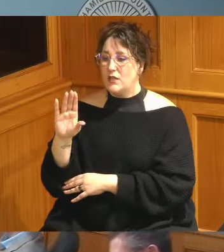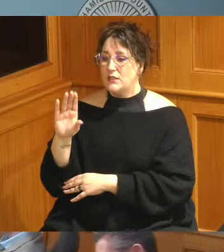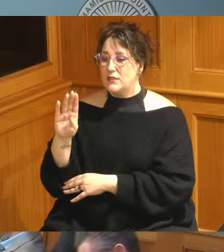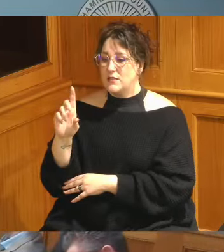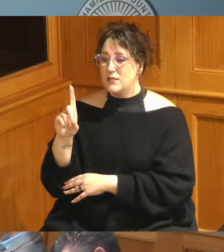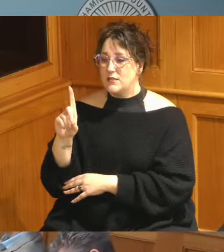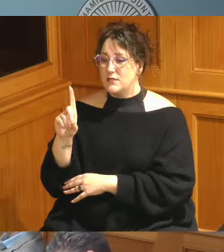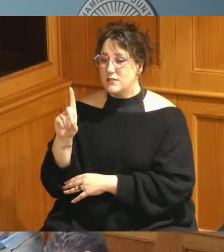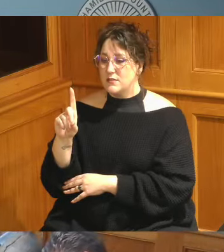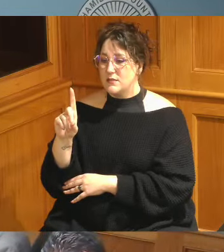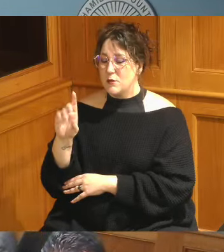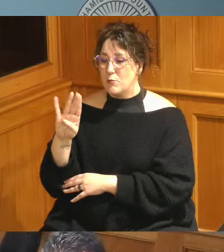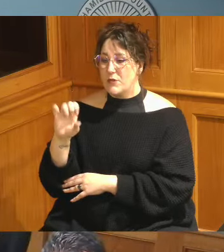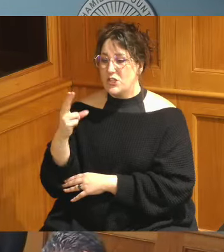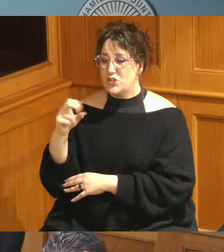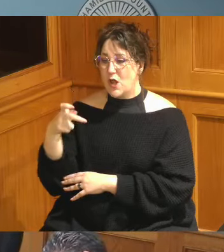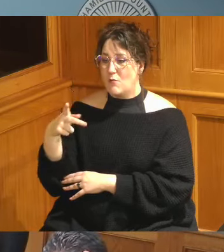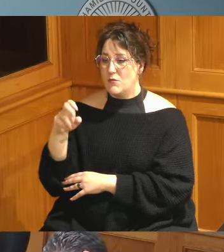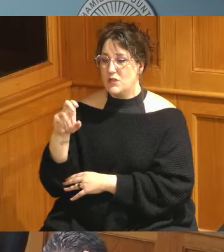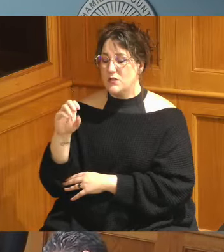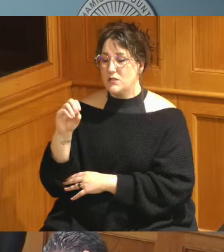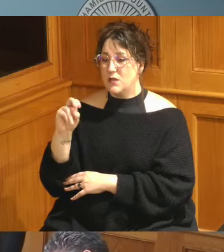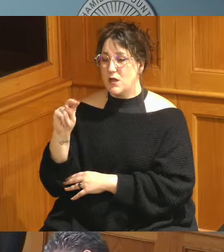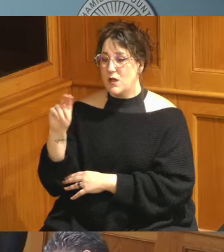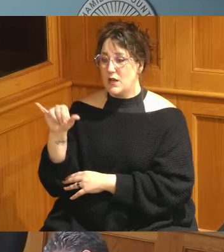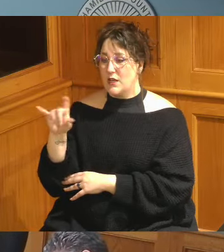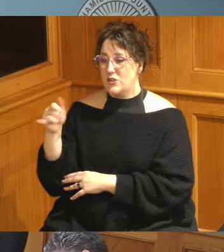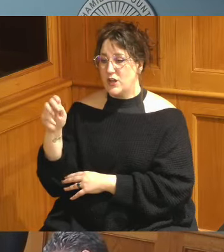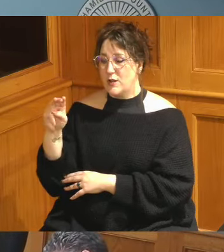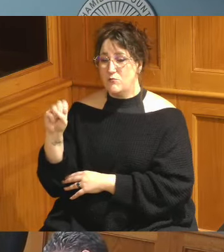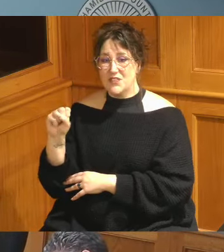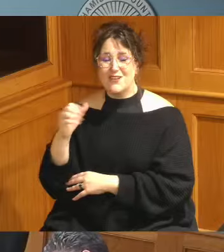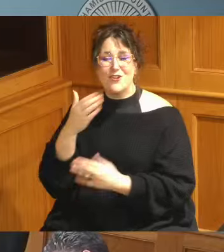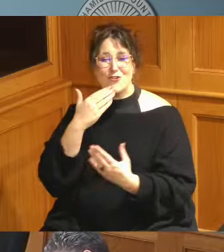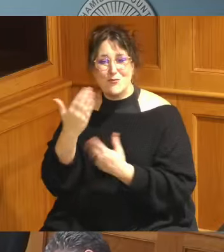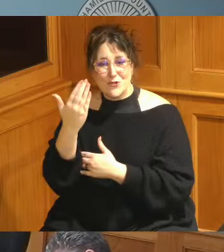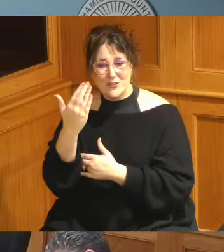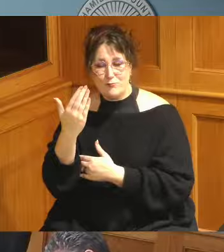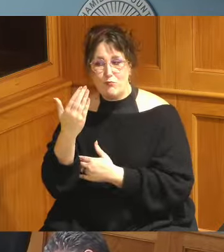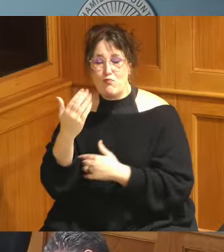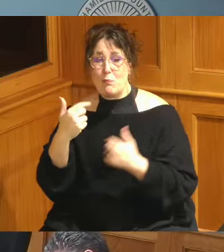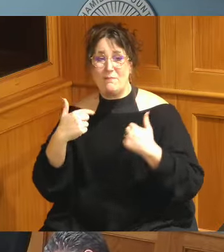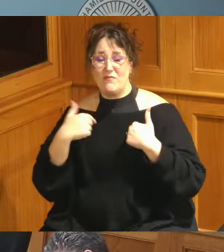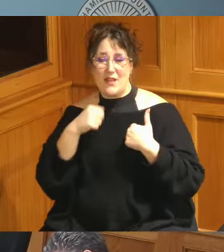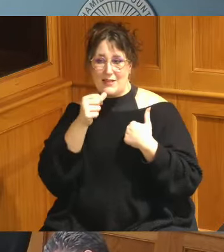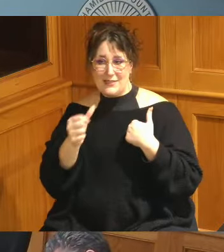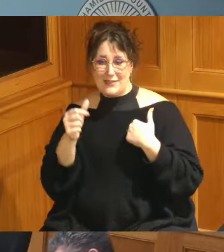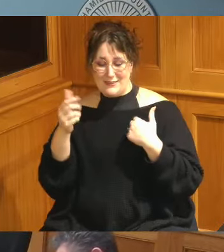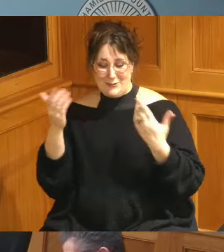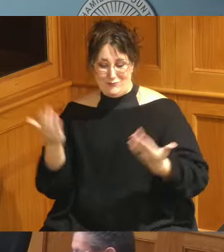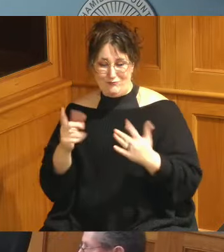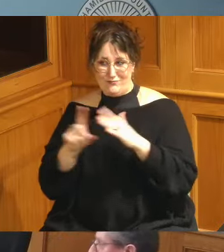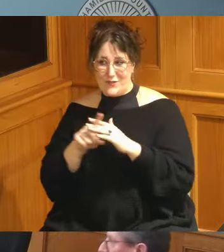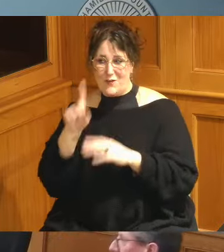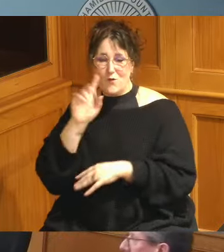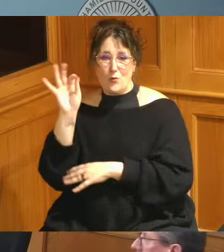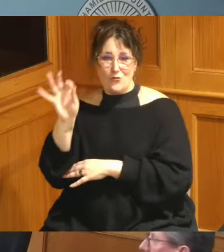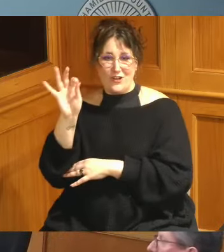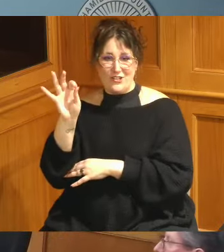Welcome. Thank you. Good morning. I didn't come to preach today. Time doesn't permit. The pleasure of